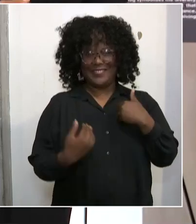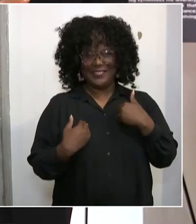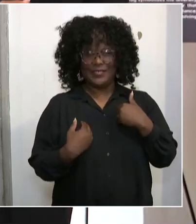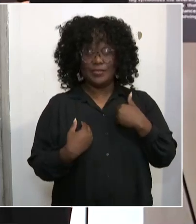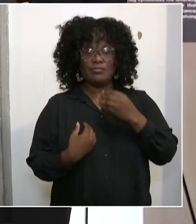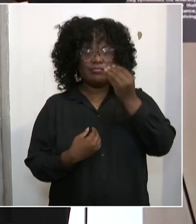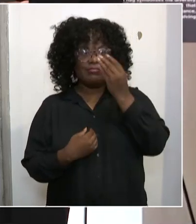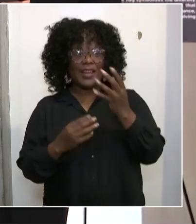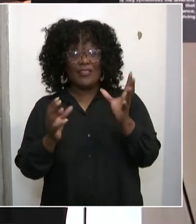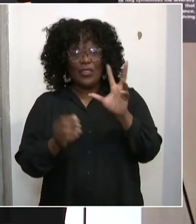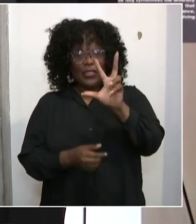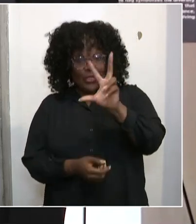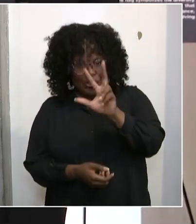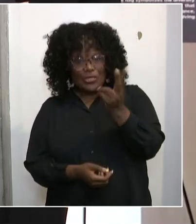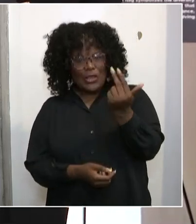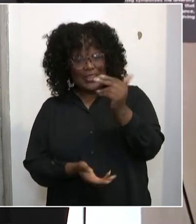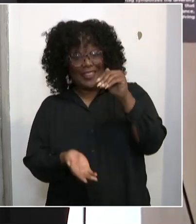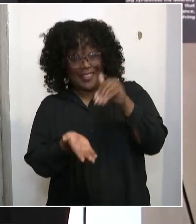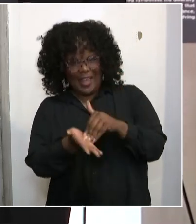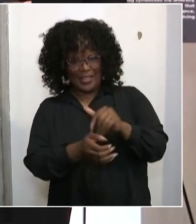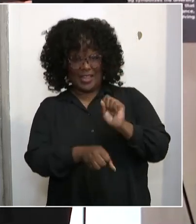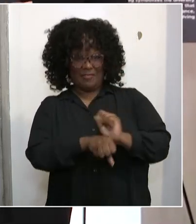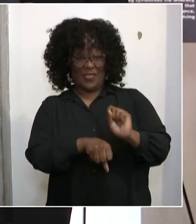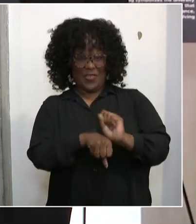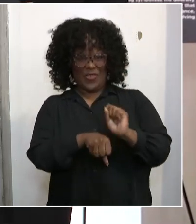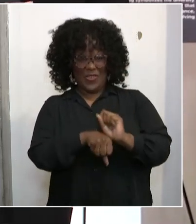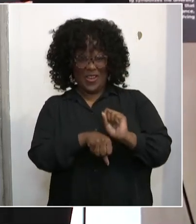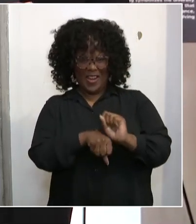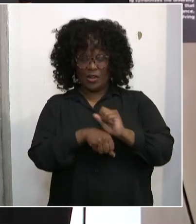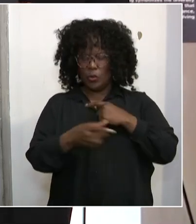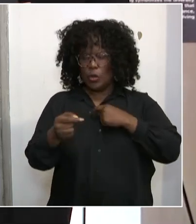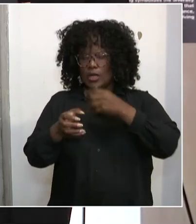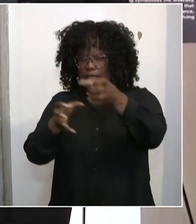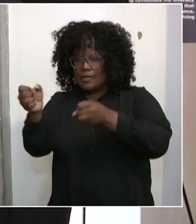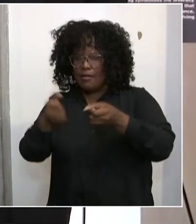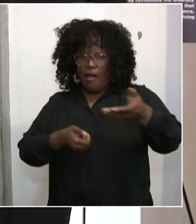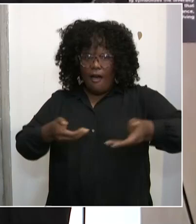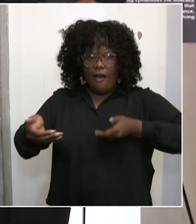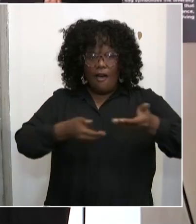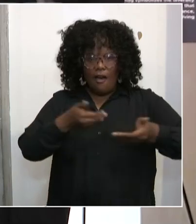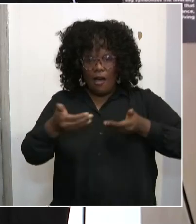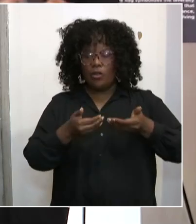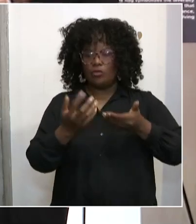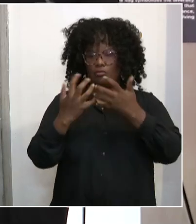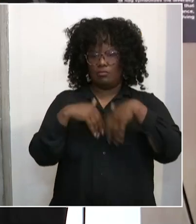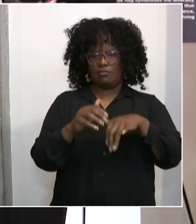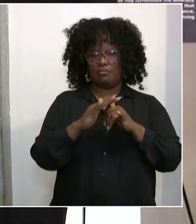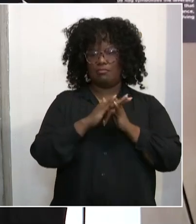we welcome people to use the system as the mayor said, and we are the best transit system in the United States, America's Metro.